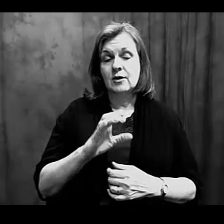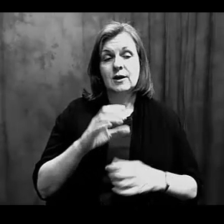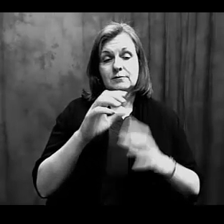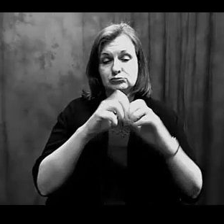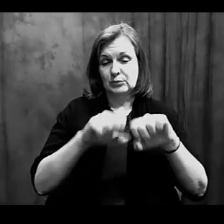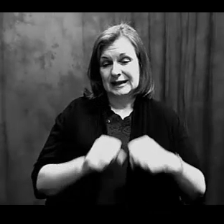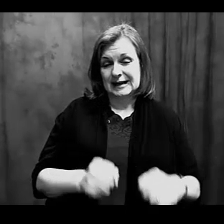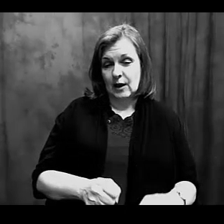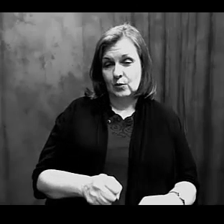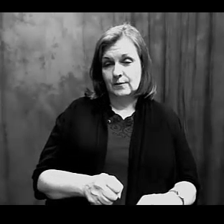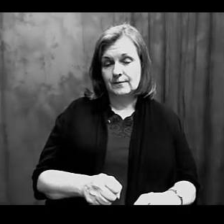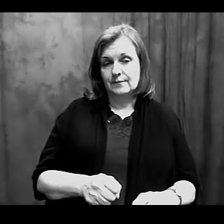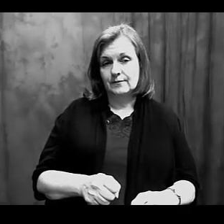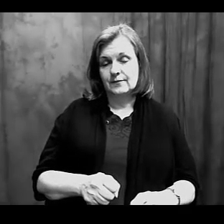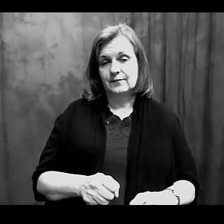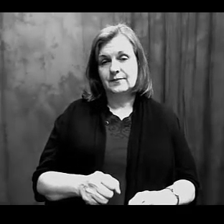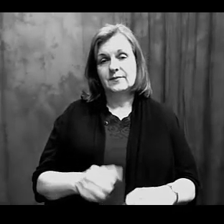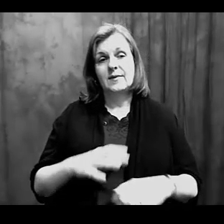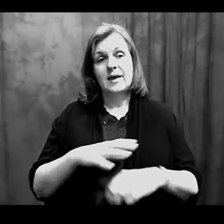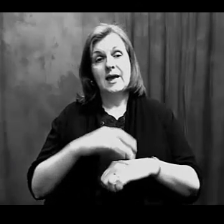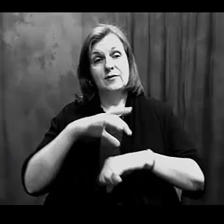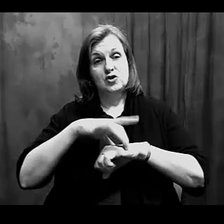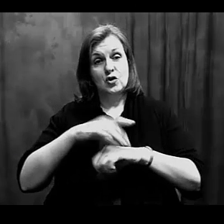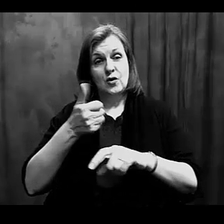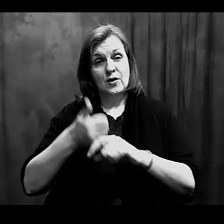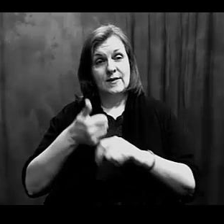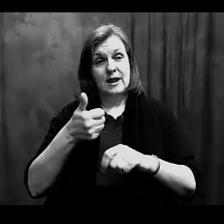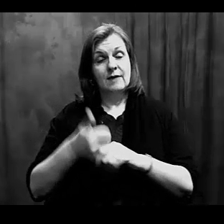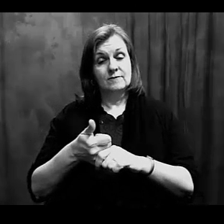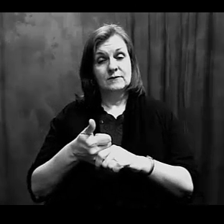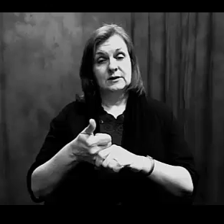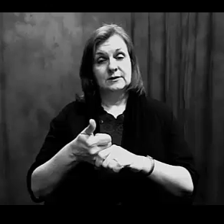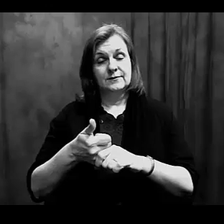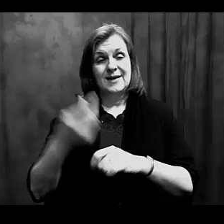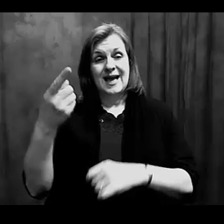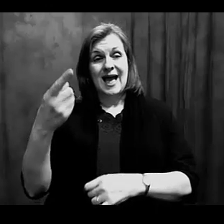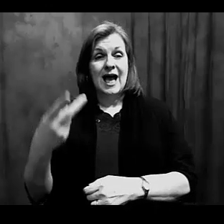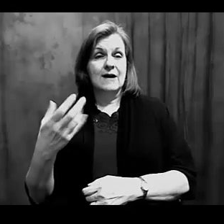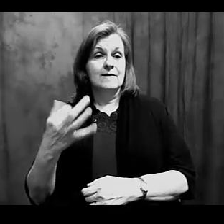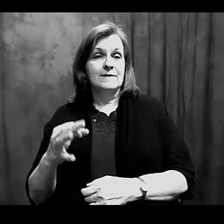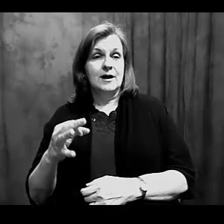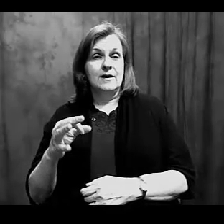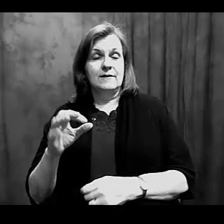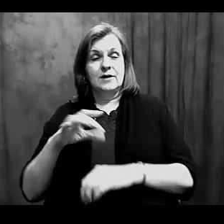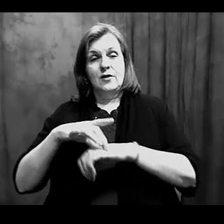for the bacteria / microbes breaking them down and on the earth itself